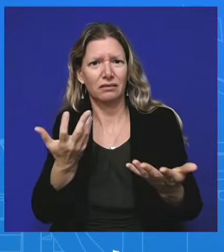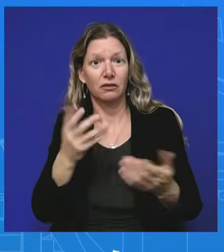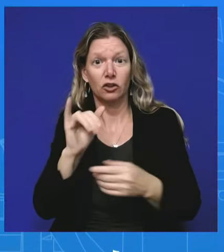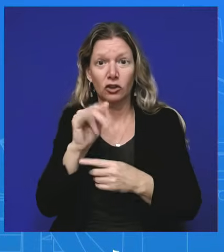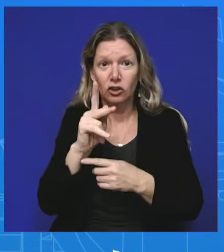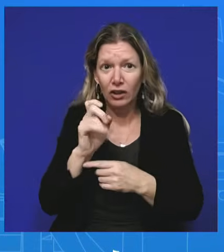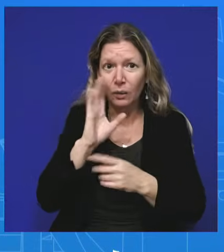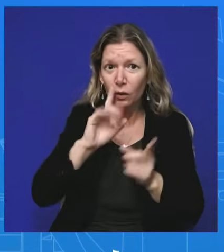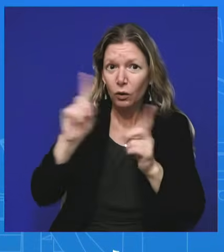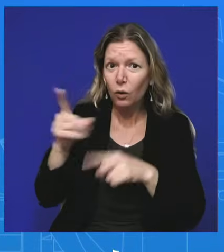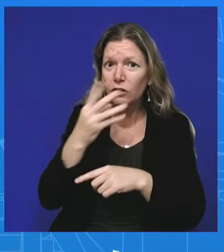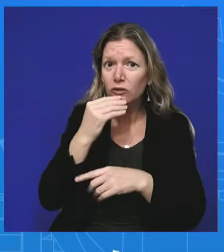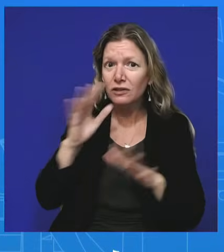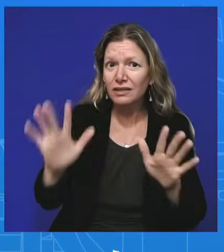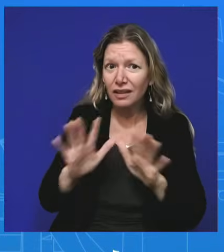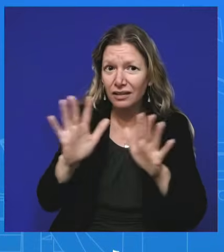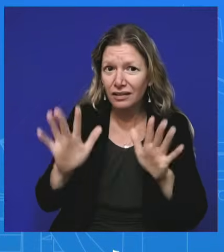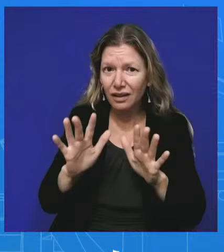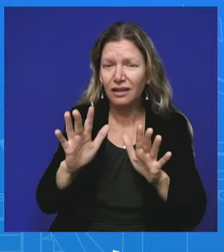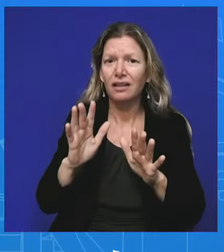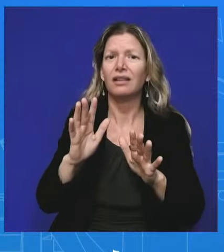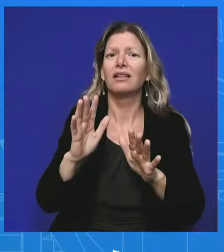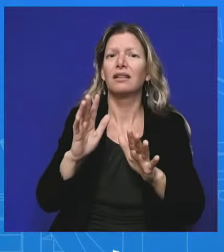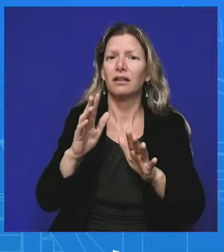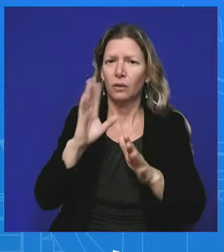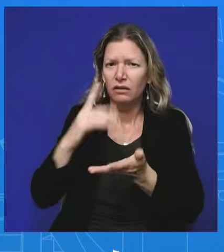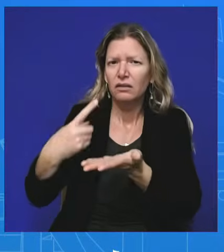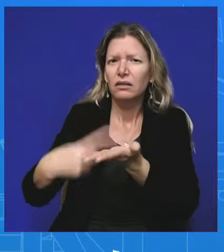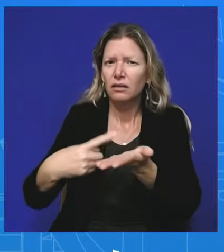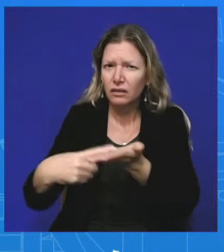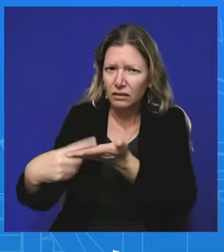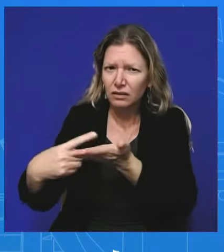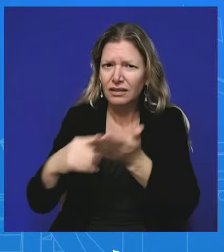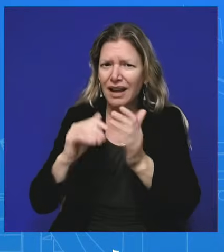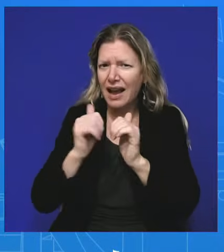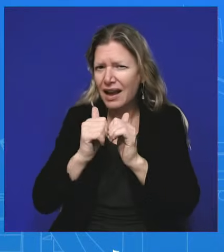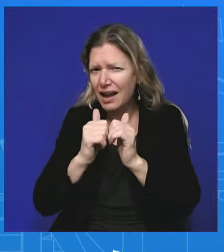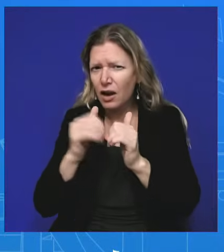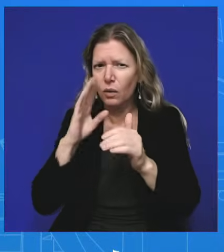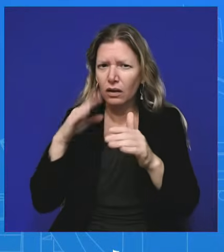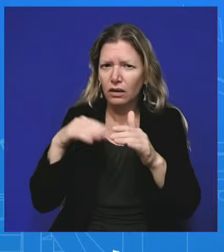that we also want to have and Jake will have about going after that terrorist capability in Rafah